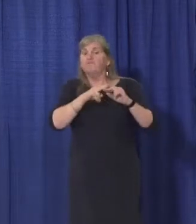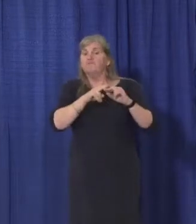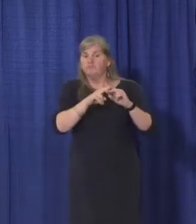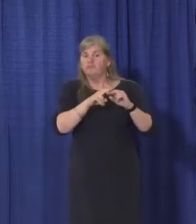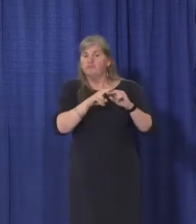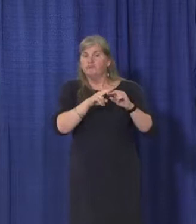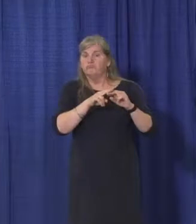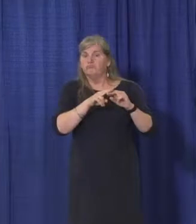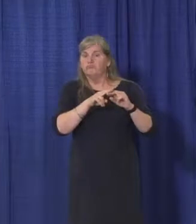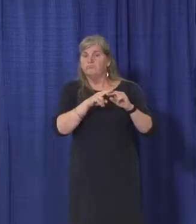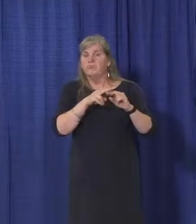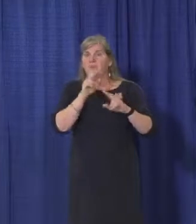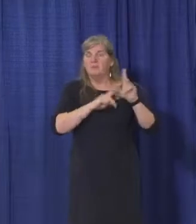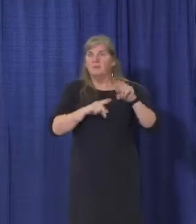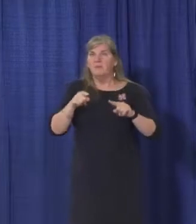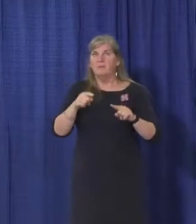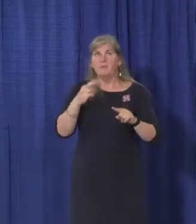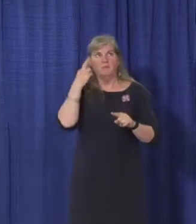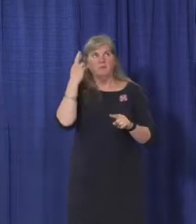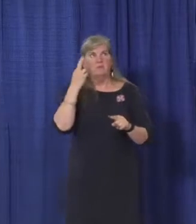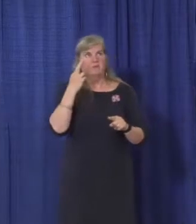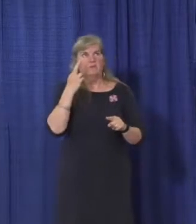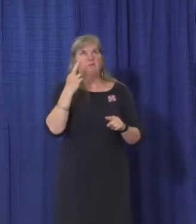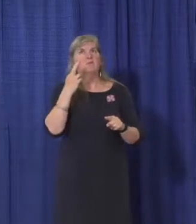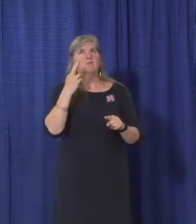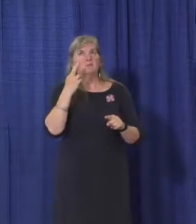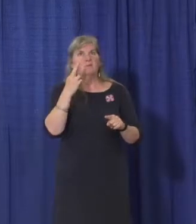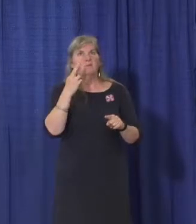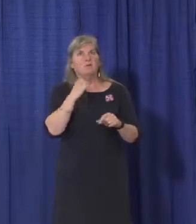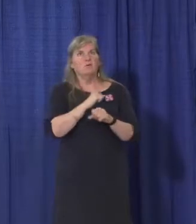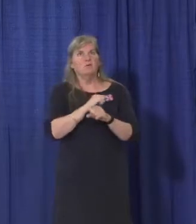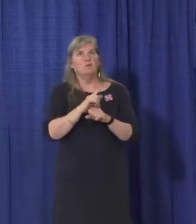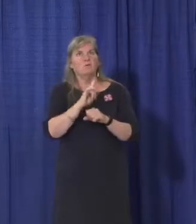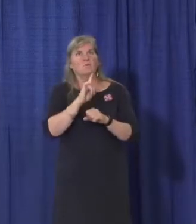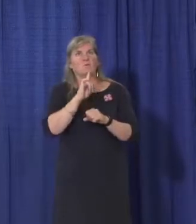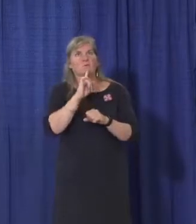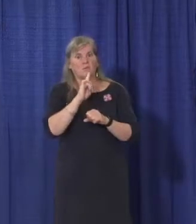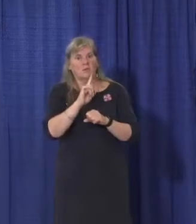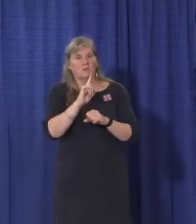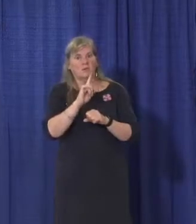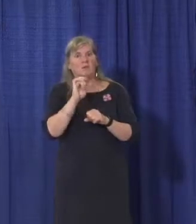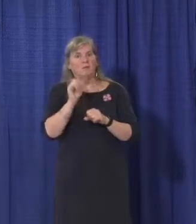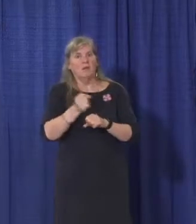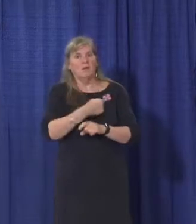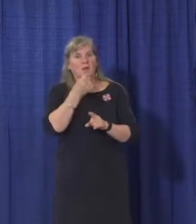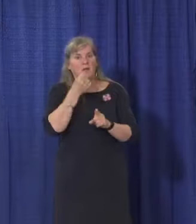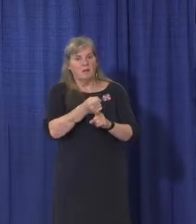realization that this is real and this does has an impact and